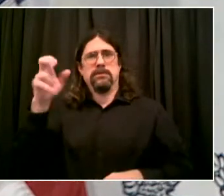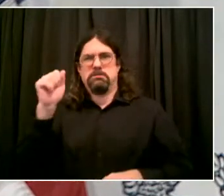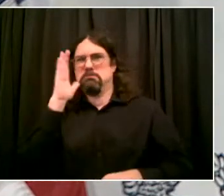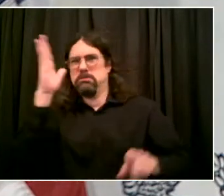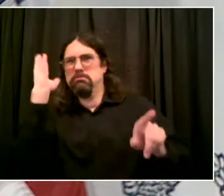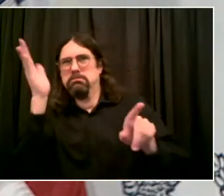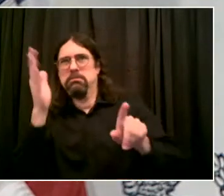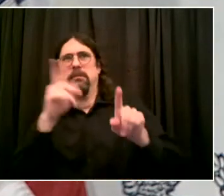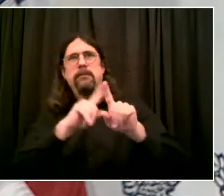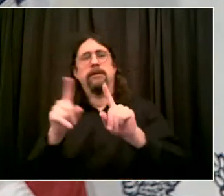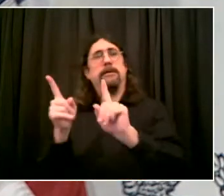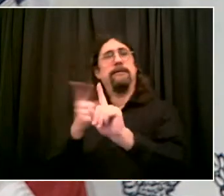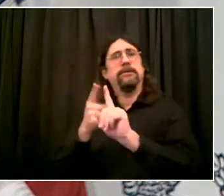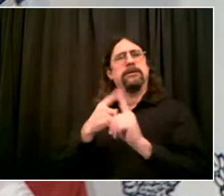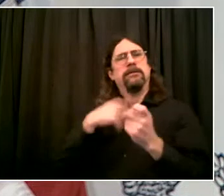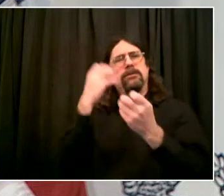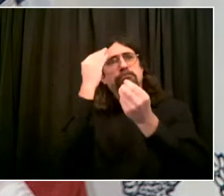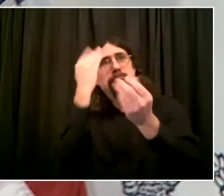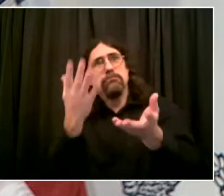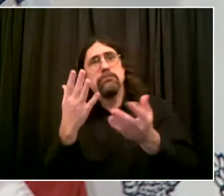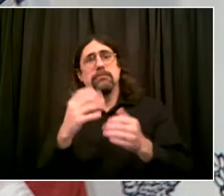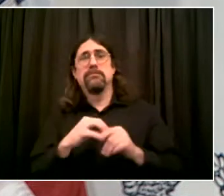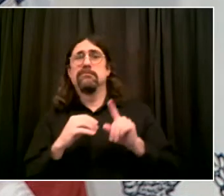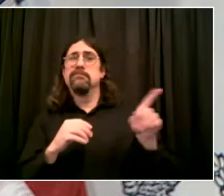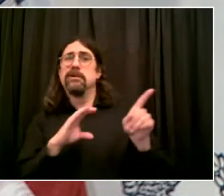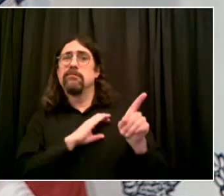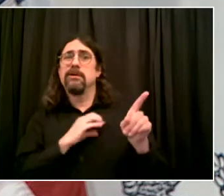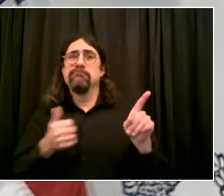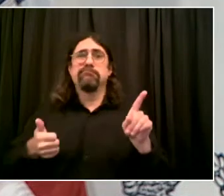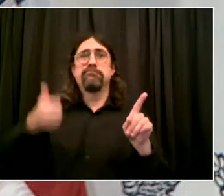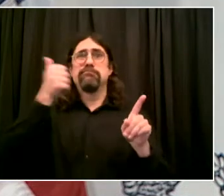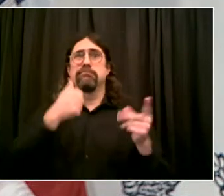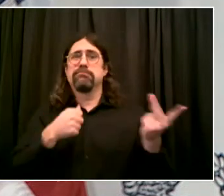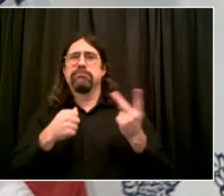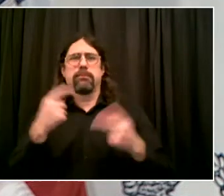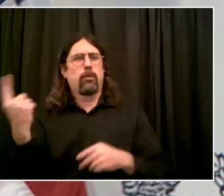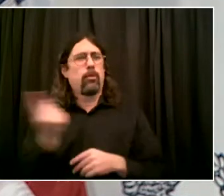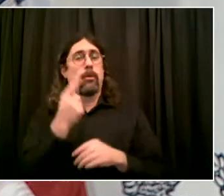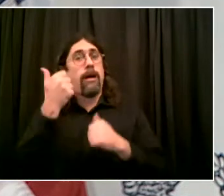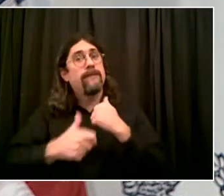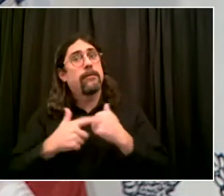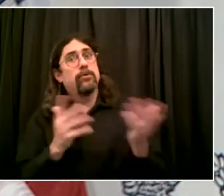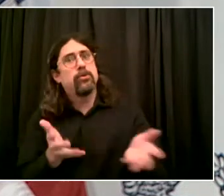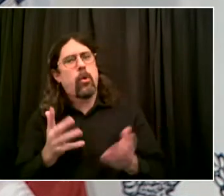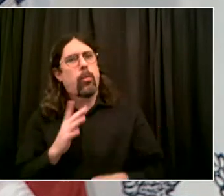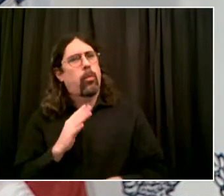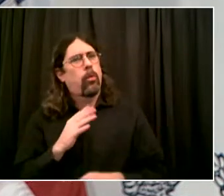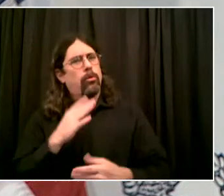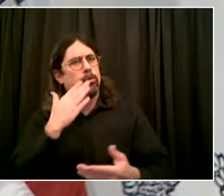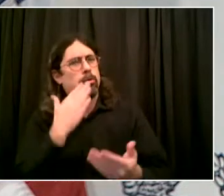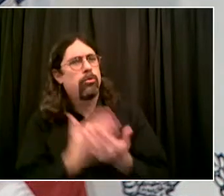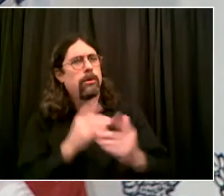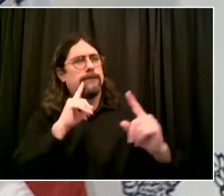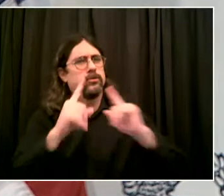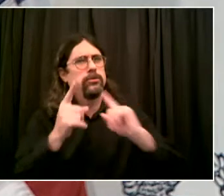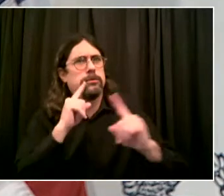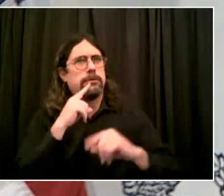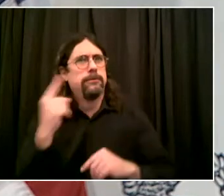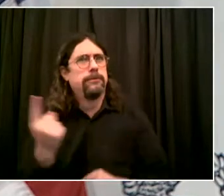SHEA. WHEN I ALTKKD ETO HIM OVER THHE YEARS, HIS